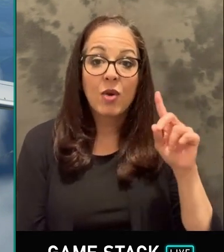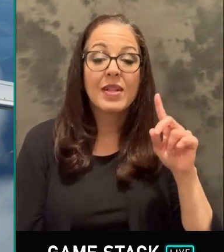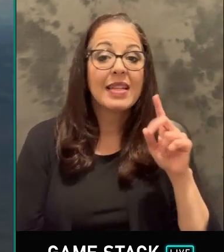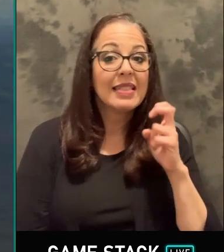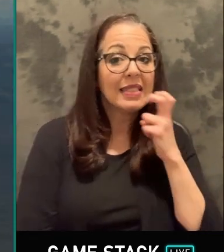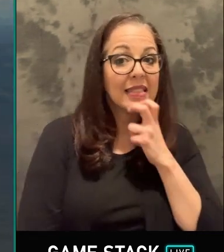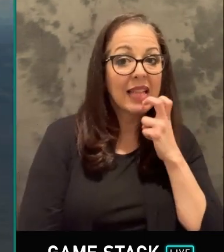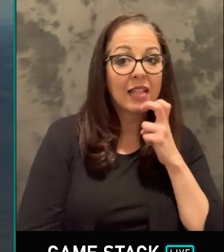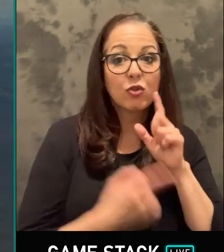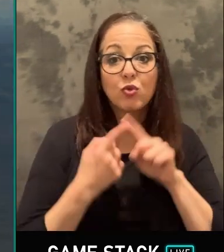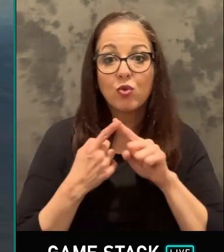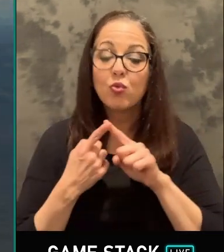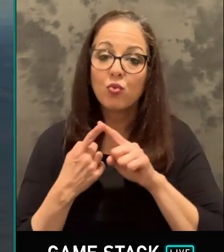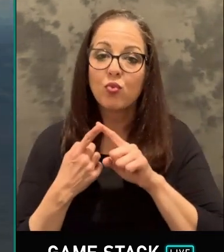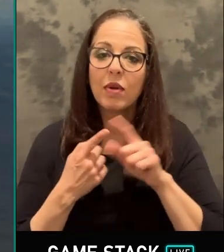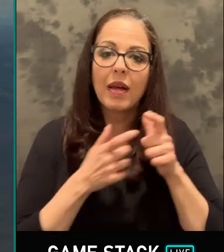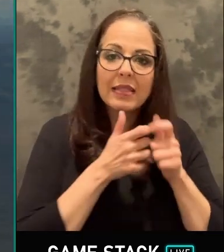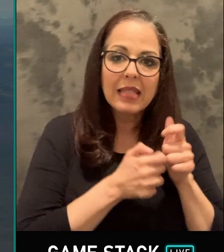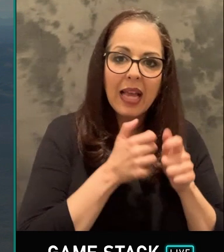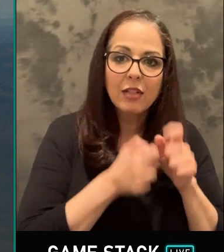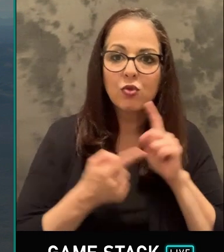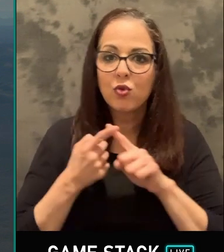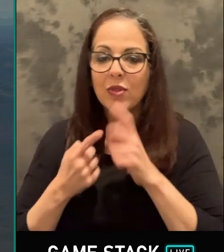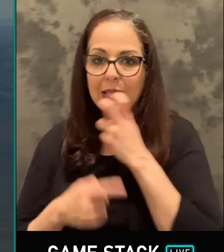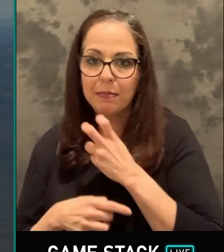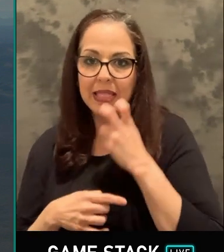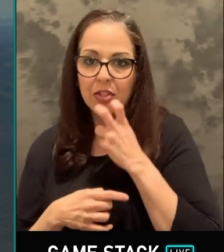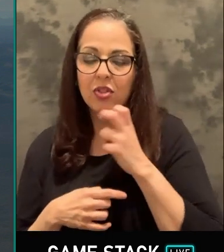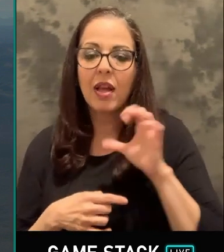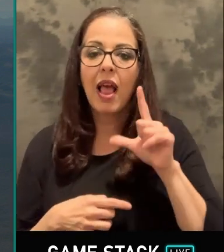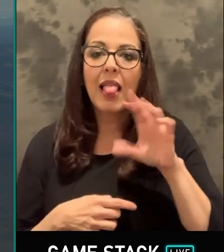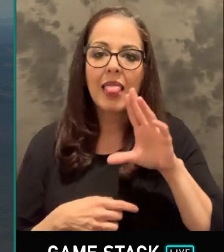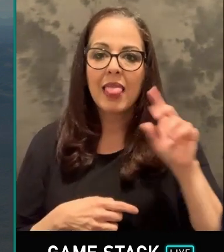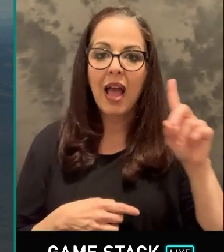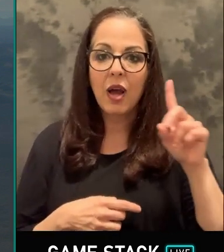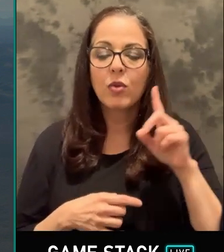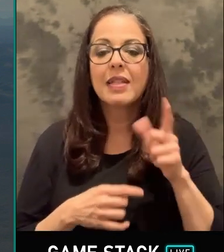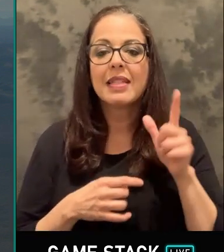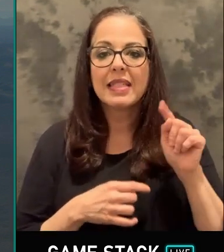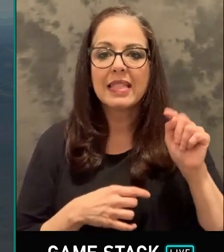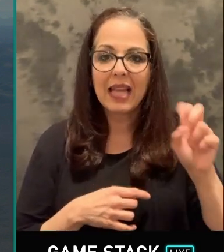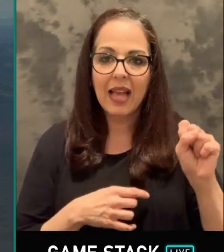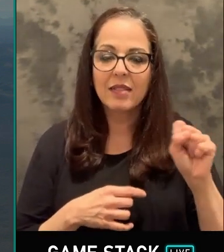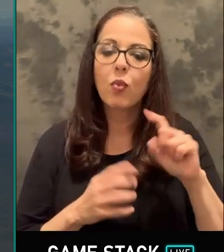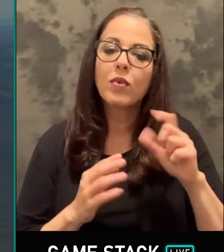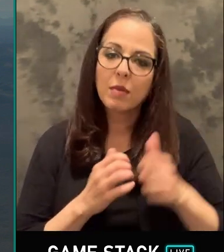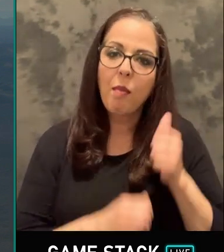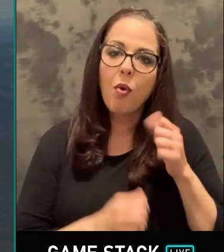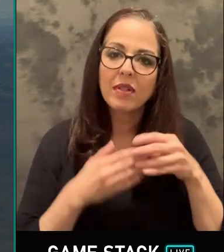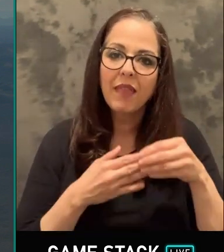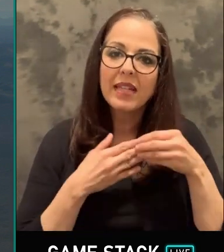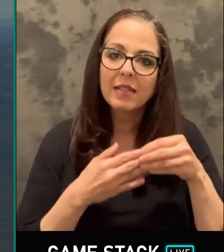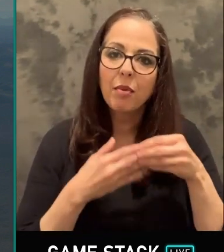Obviously Cloud TTS was the most flexible solution, but we also wanted an improvement on the voice quality